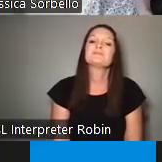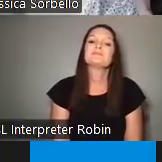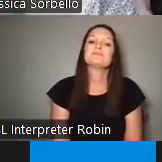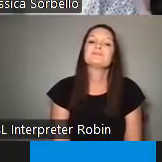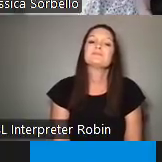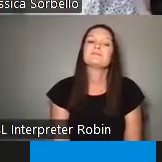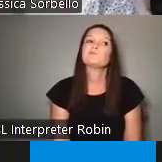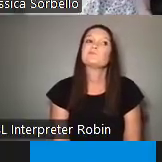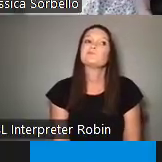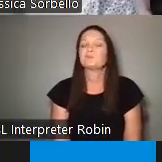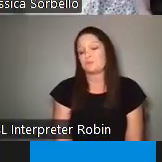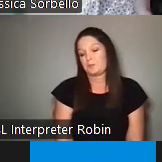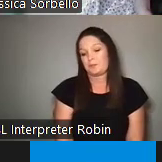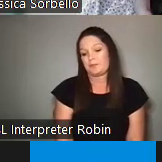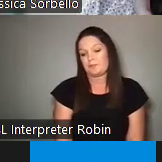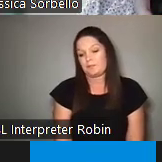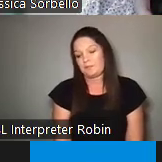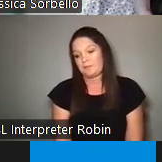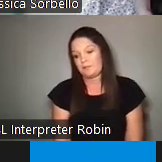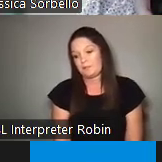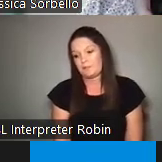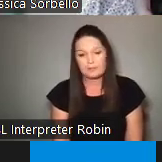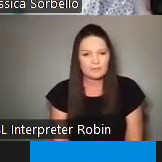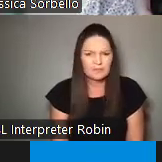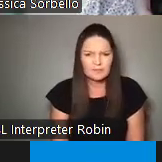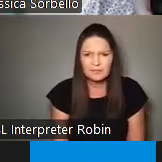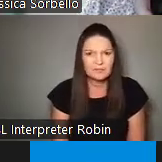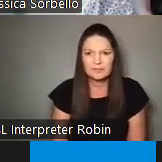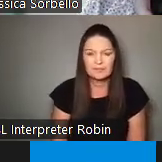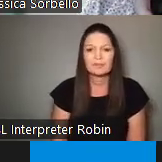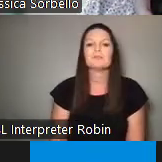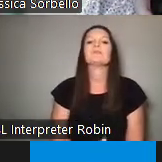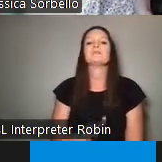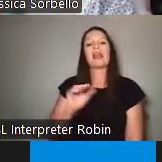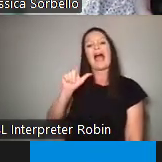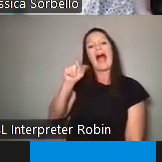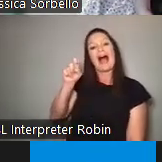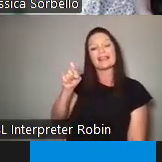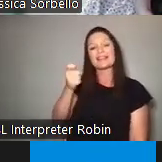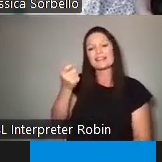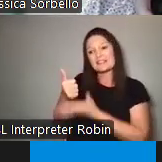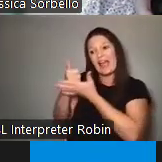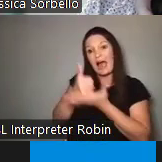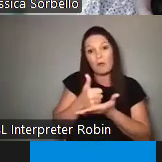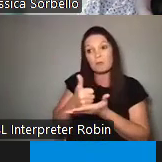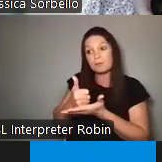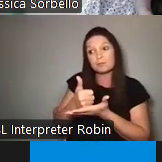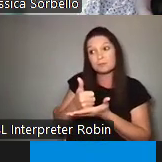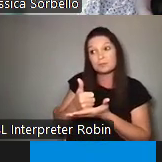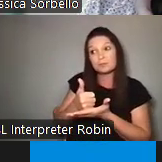able to help me with the unmuting of the other raised hand there, please. »SPEAKER: I don't see another